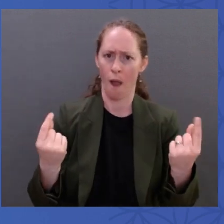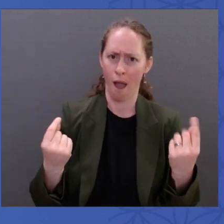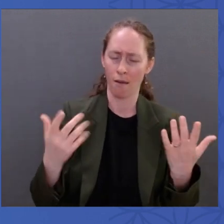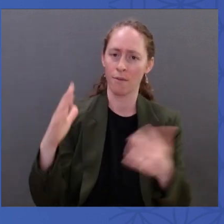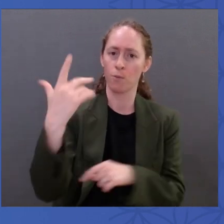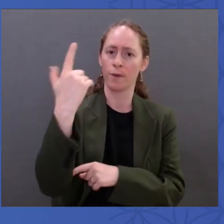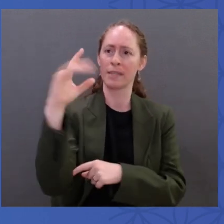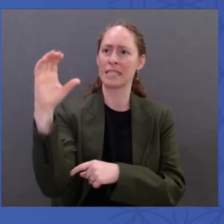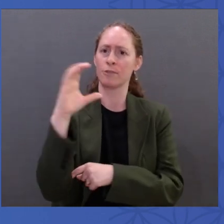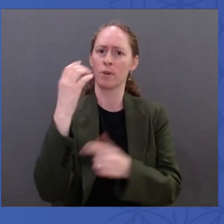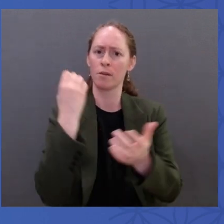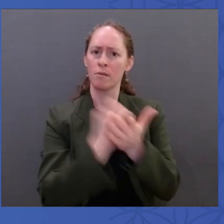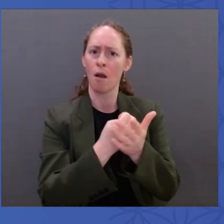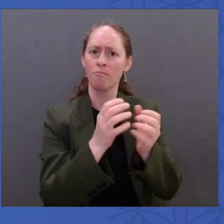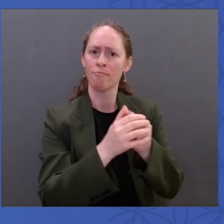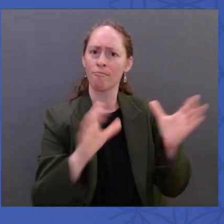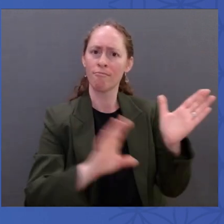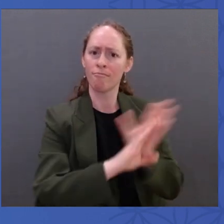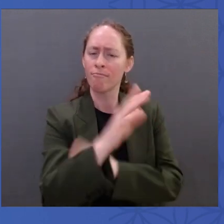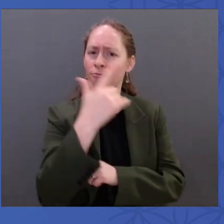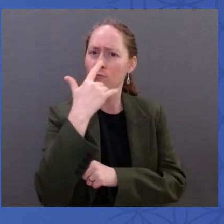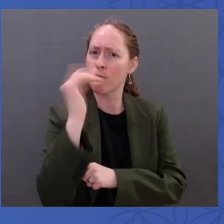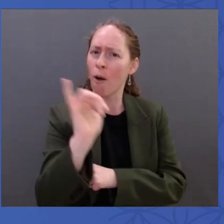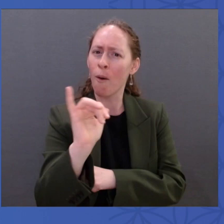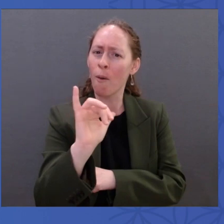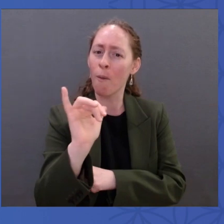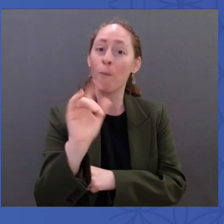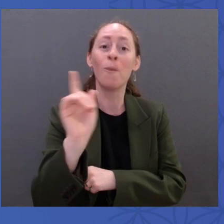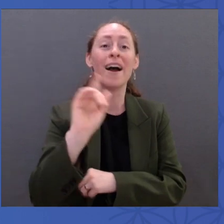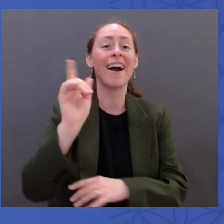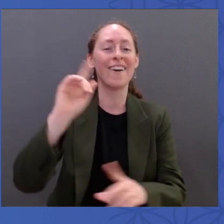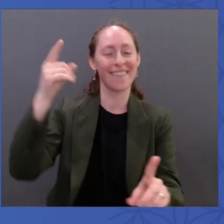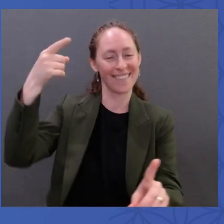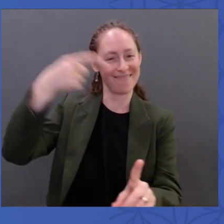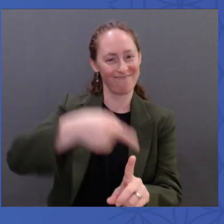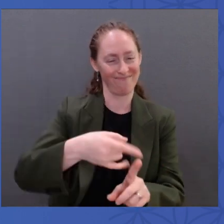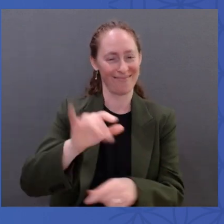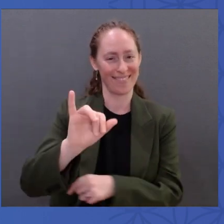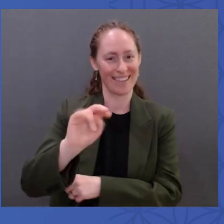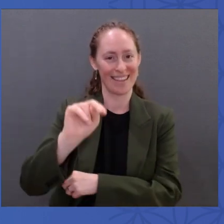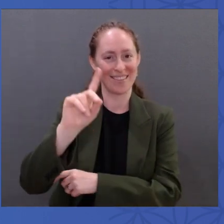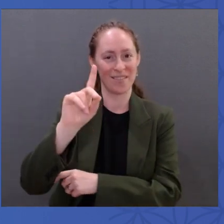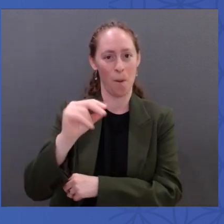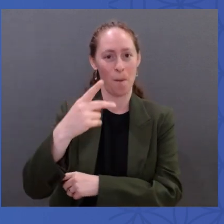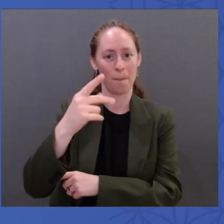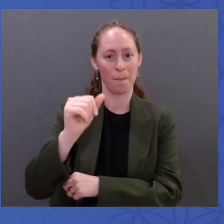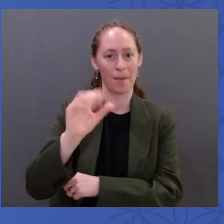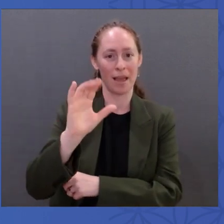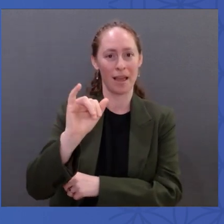The Indo-Pacific covers half the population of the world and more than 60 percent of the global GDP.